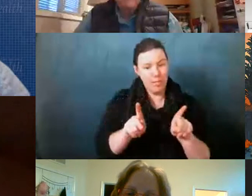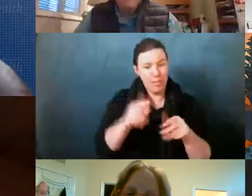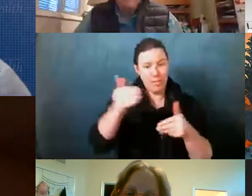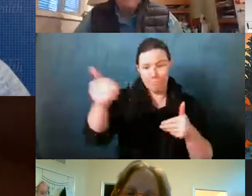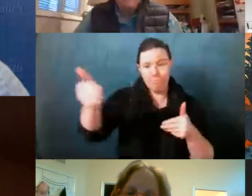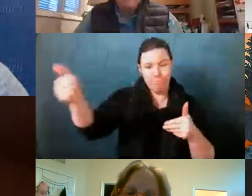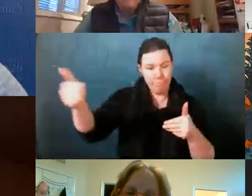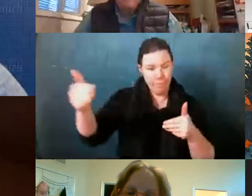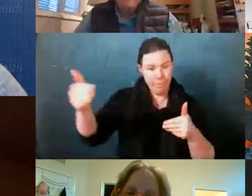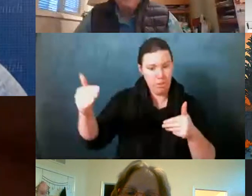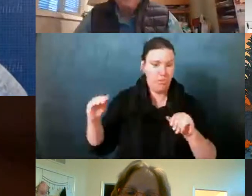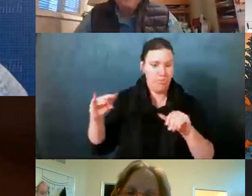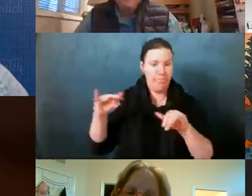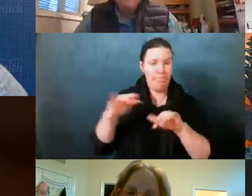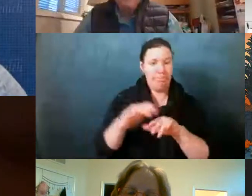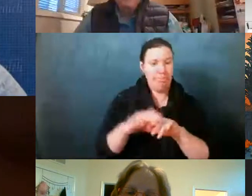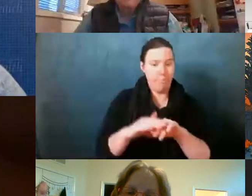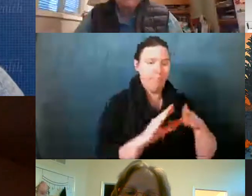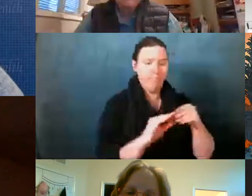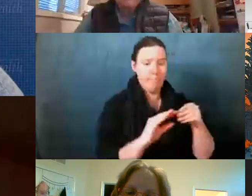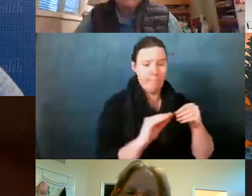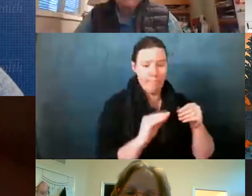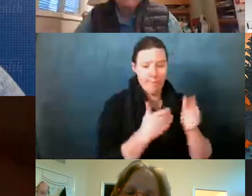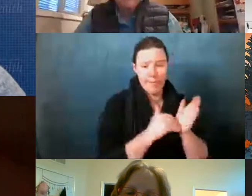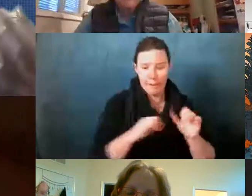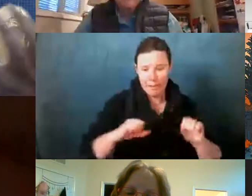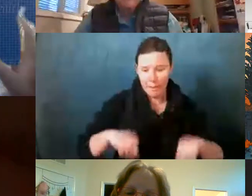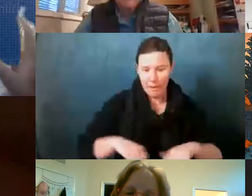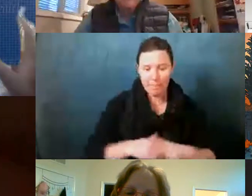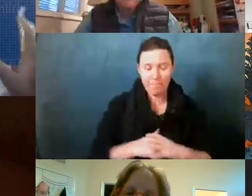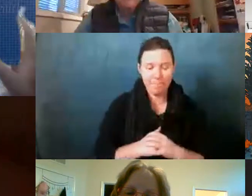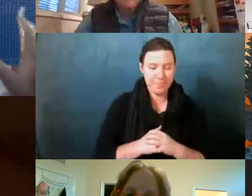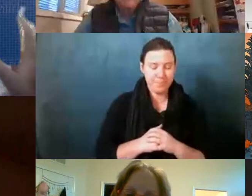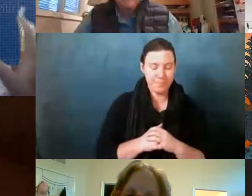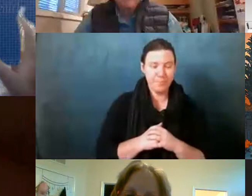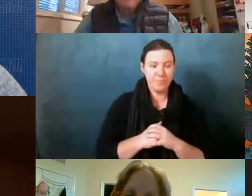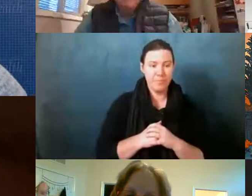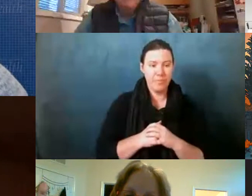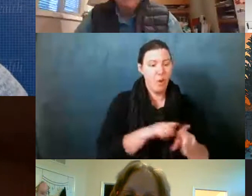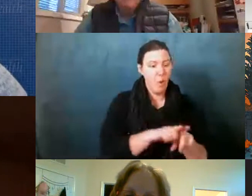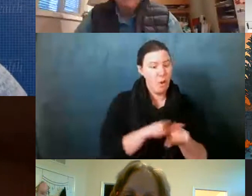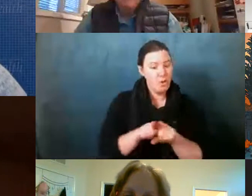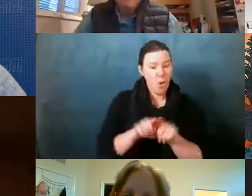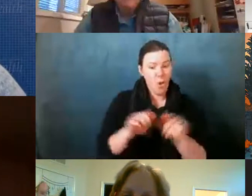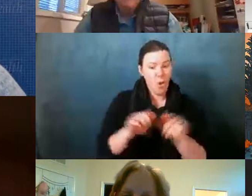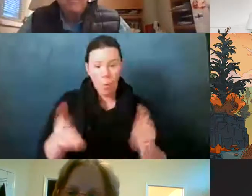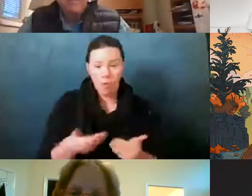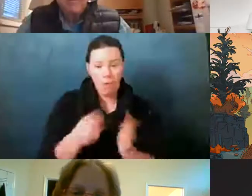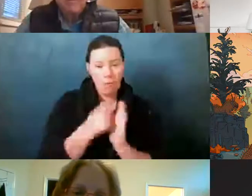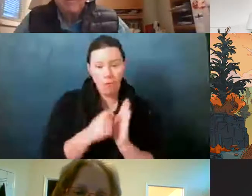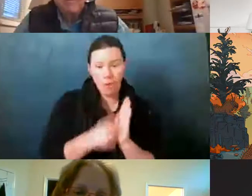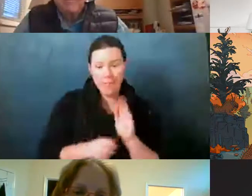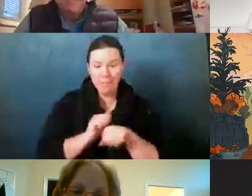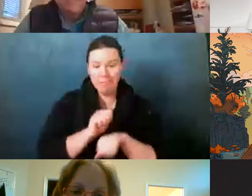and you didn't get a chance to say it. As always, we also welcome written comment, which will be provided at the email.